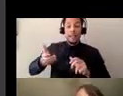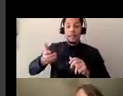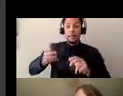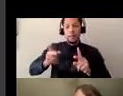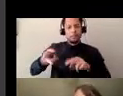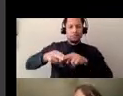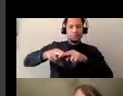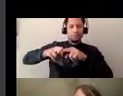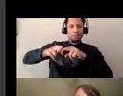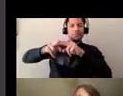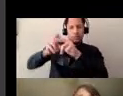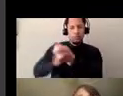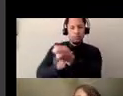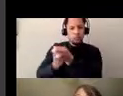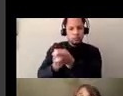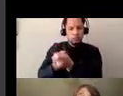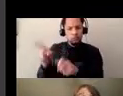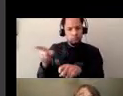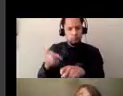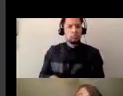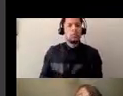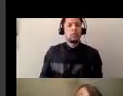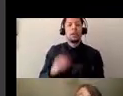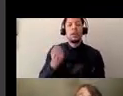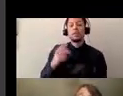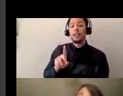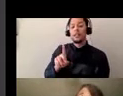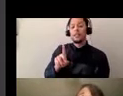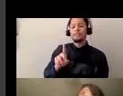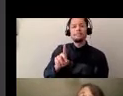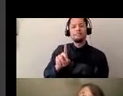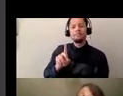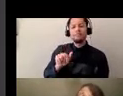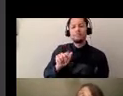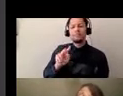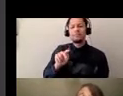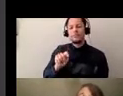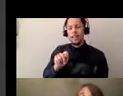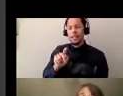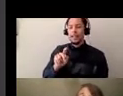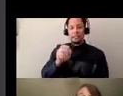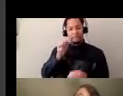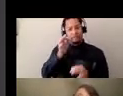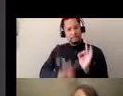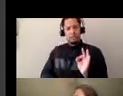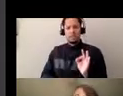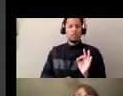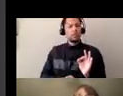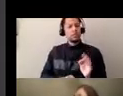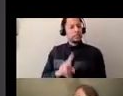Using data not just at the end to see what worked or what didn't work, but to learn as